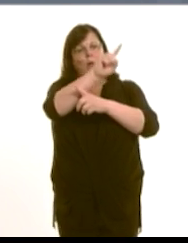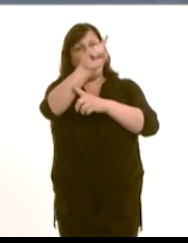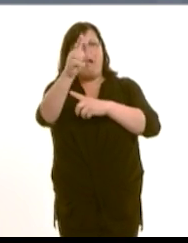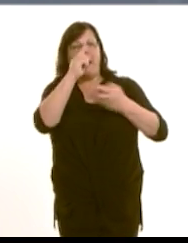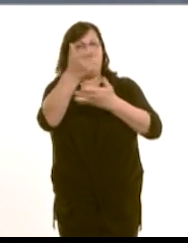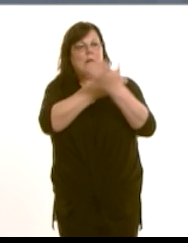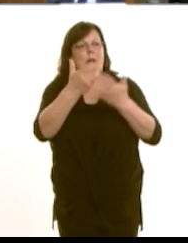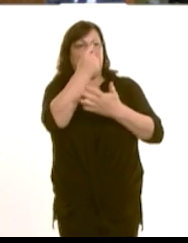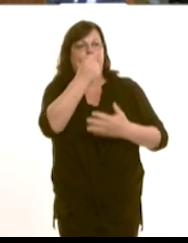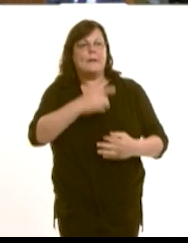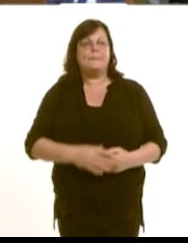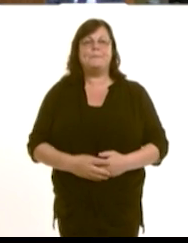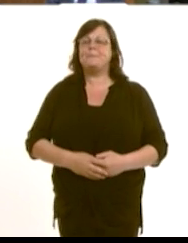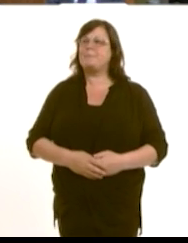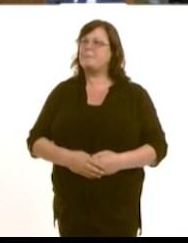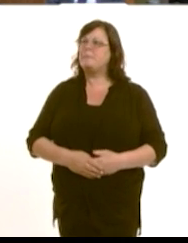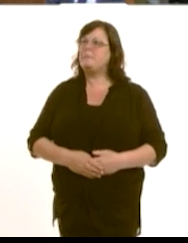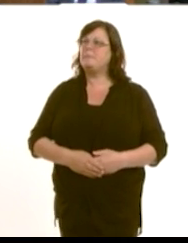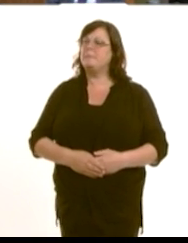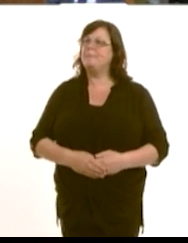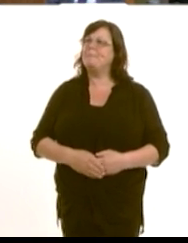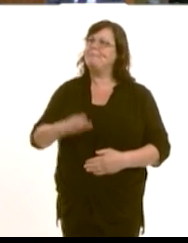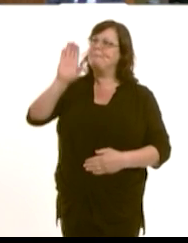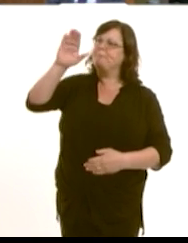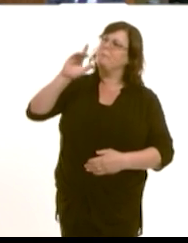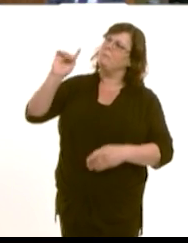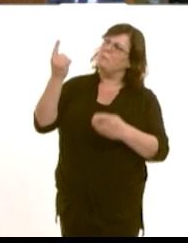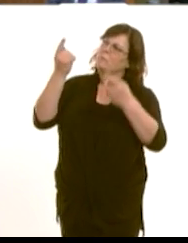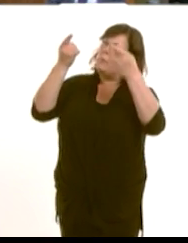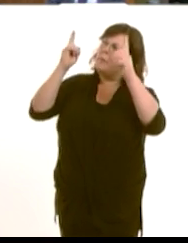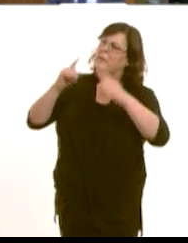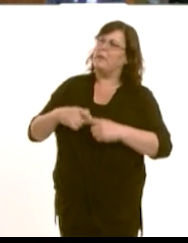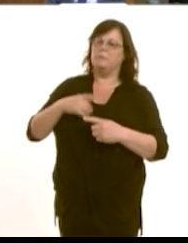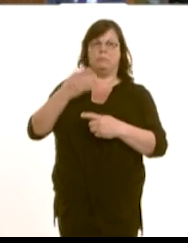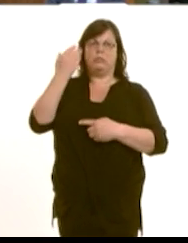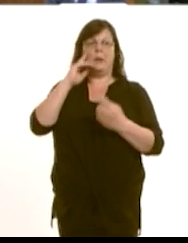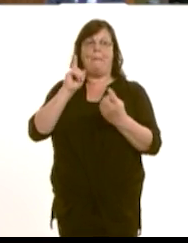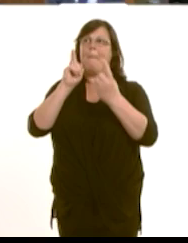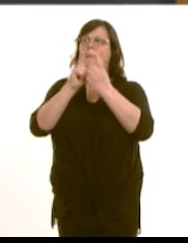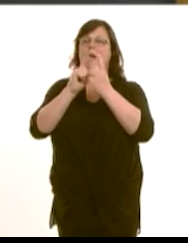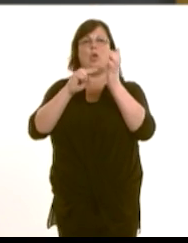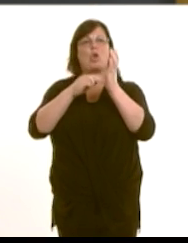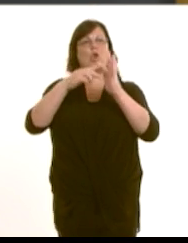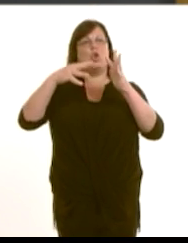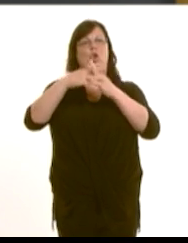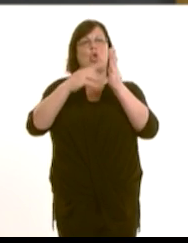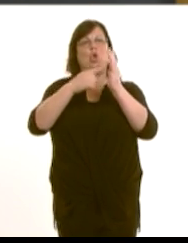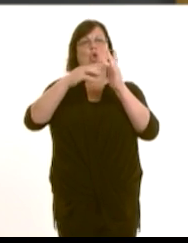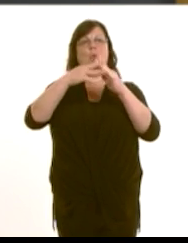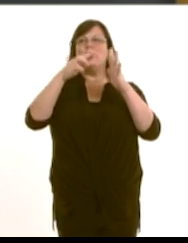Simon Thomas: First Minister, I met recently with Newtown health forum, who told me that